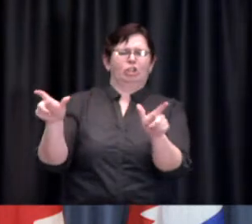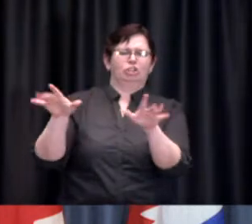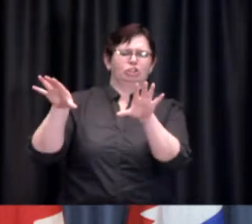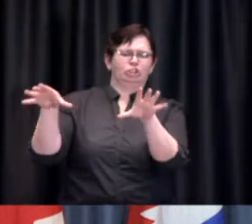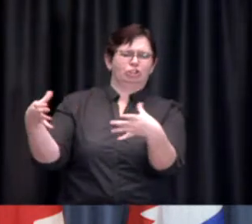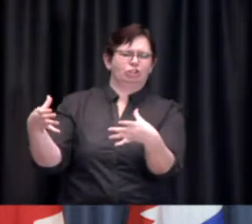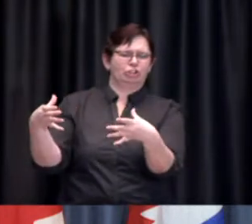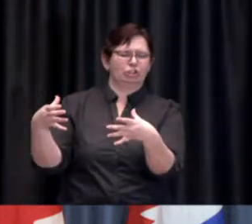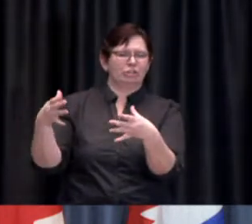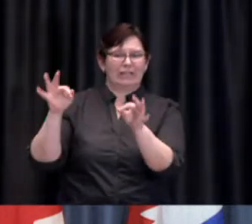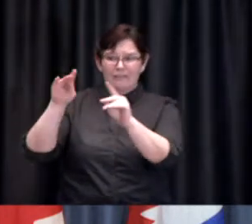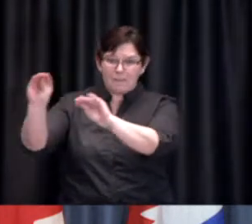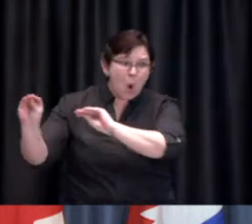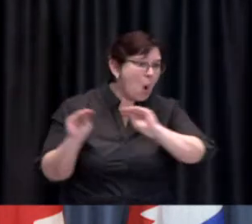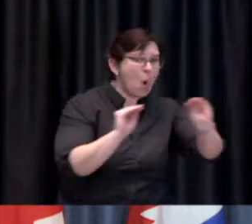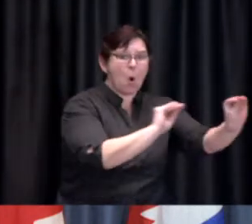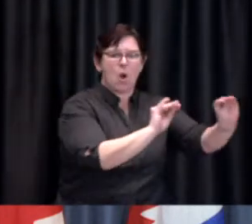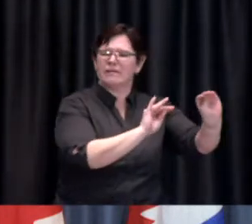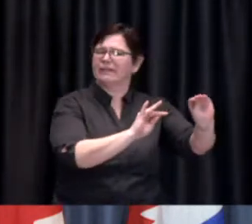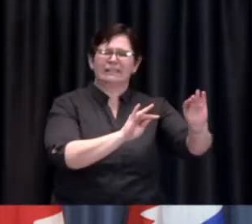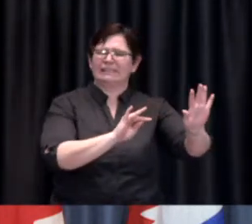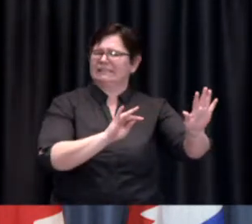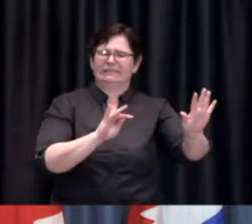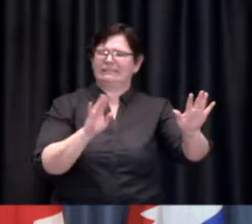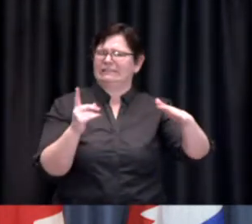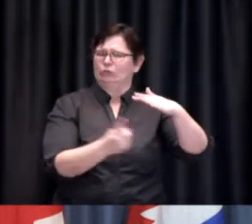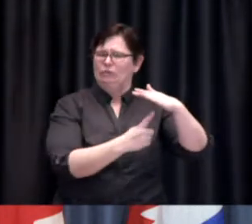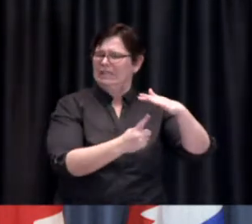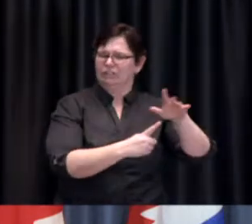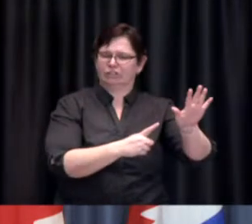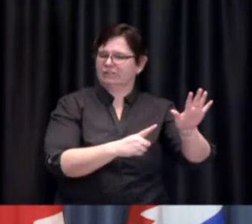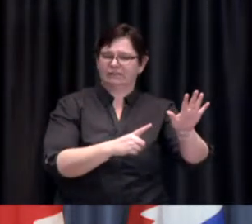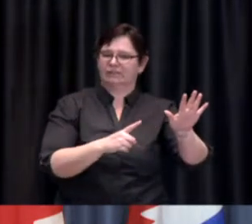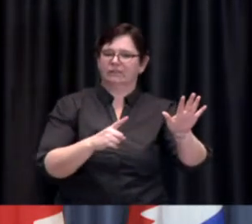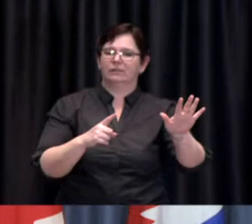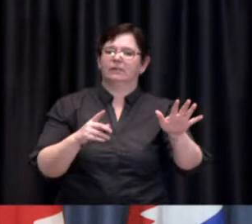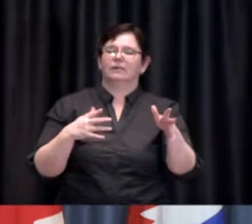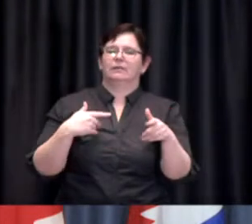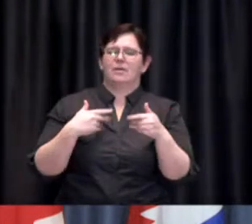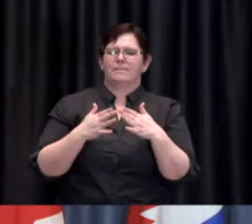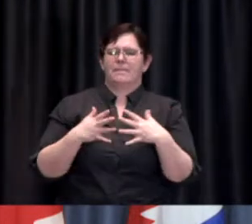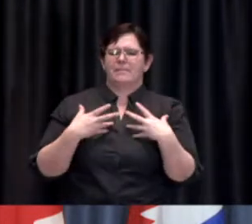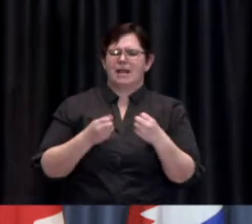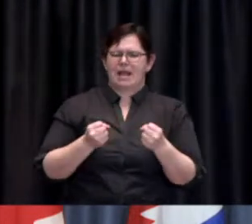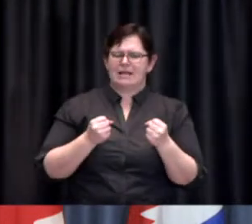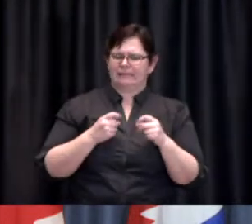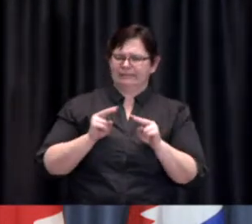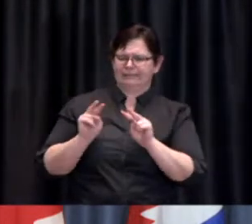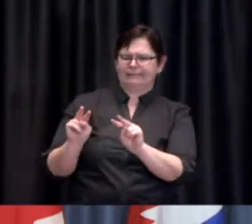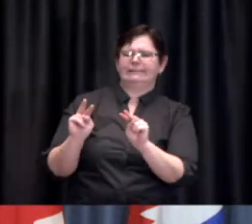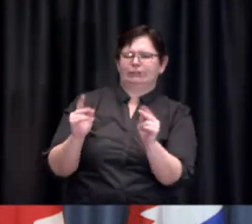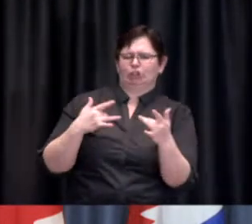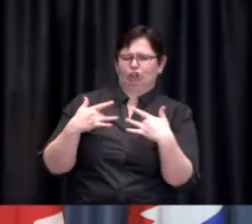for the people involved and for public health so we're working very closely with public health and with